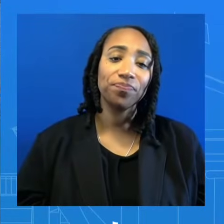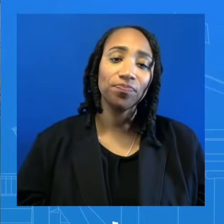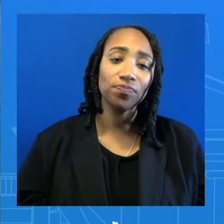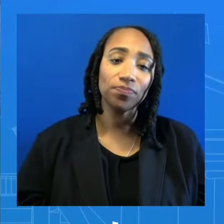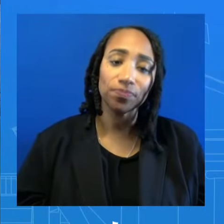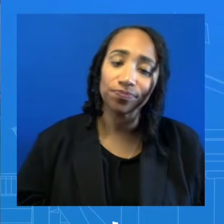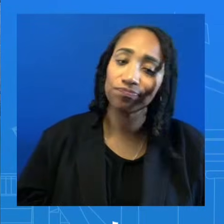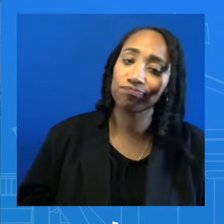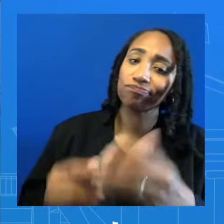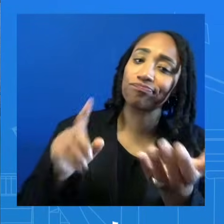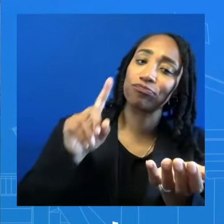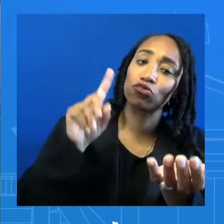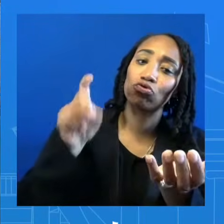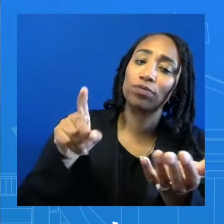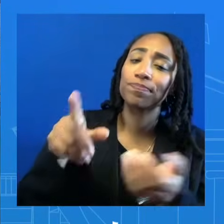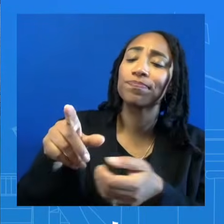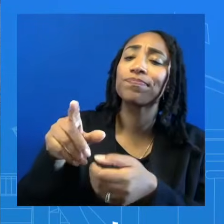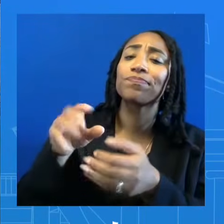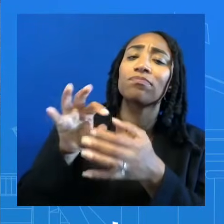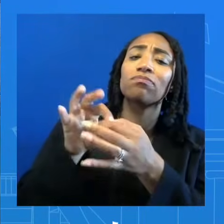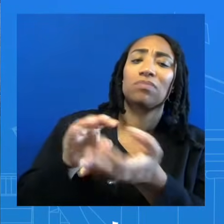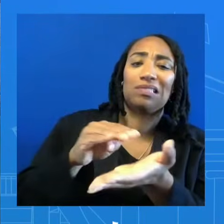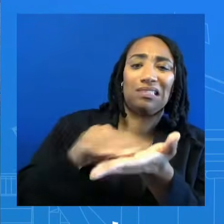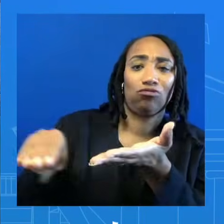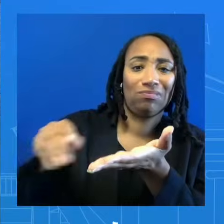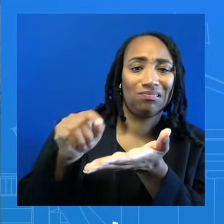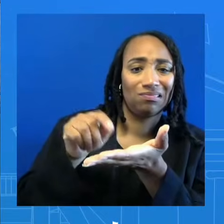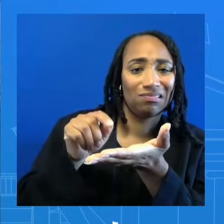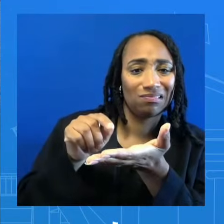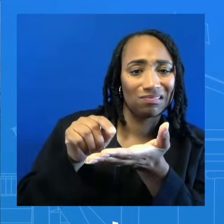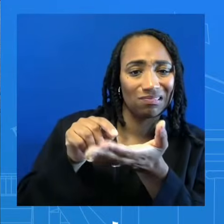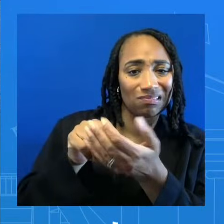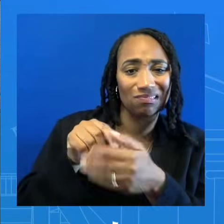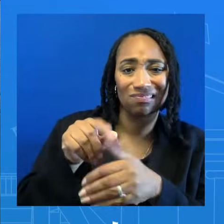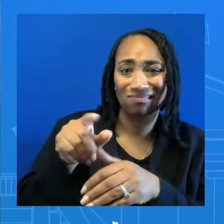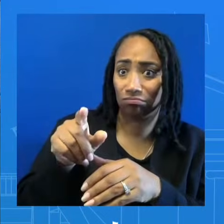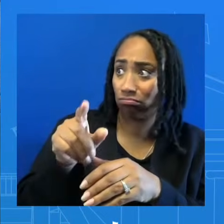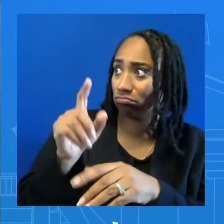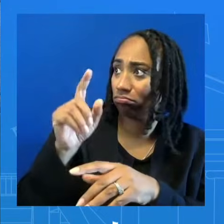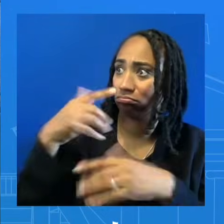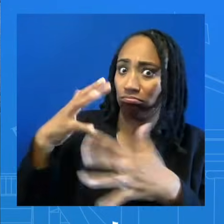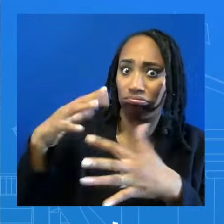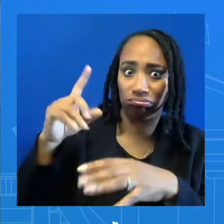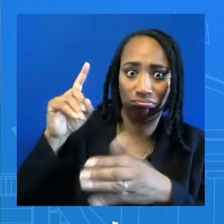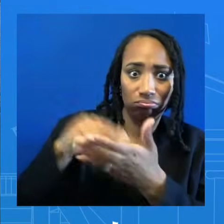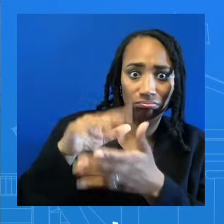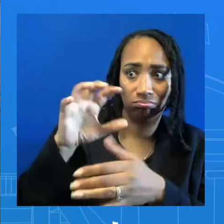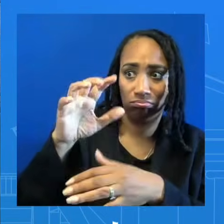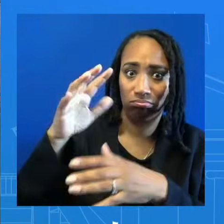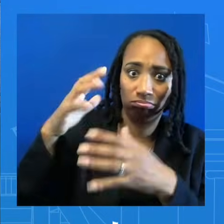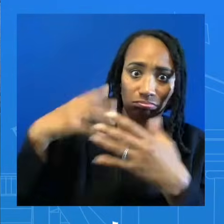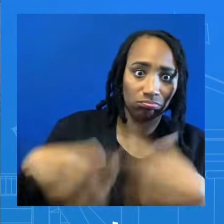the "big deal," as you called them earlier -- and a real relief that is being brought to human individuals by the actions the president has taken.